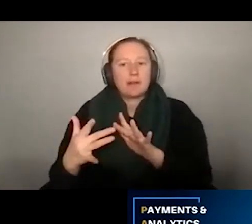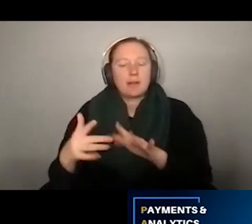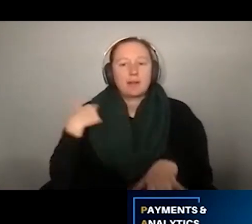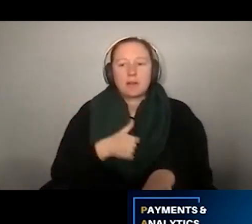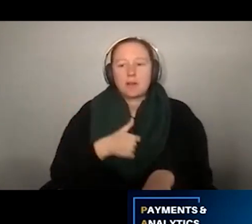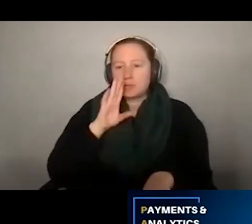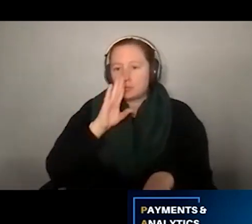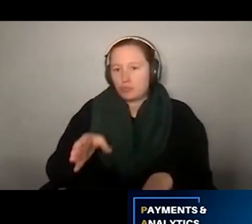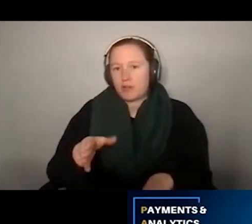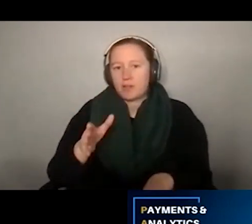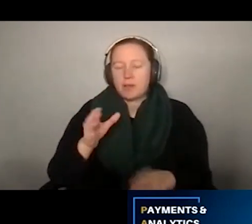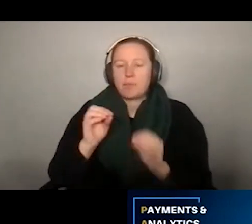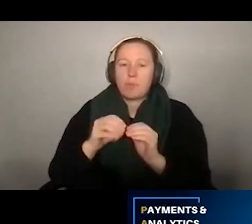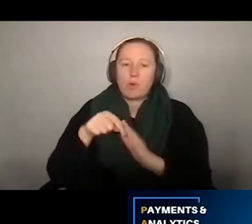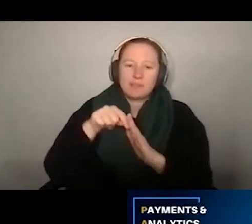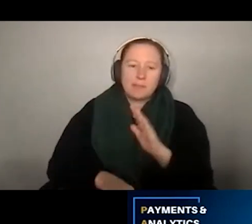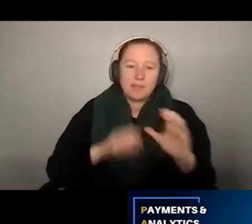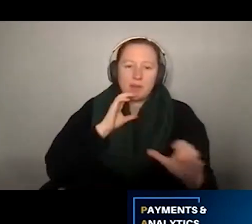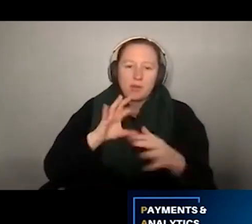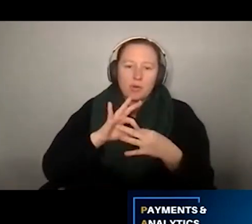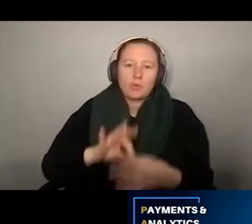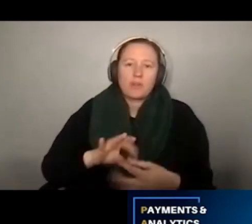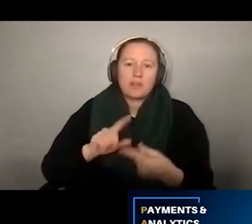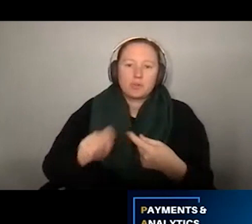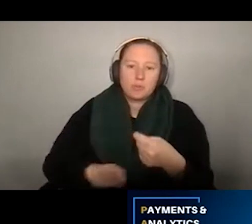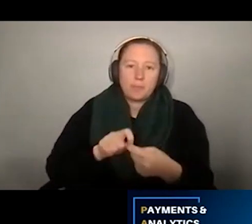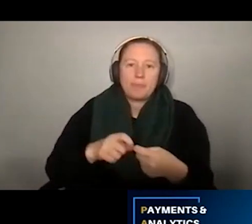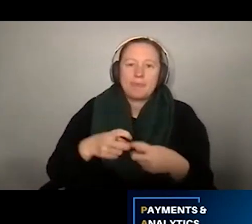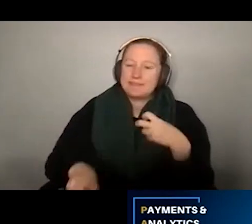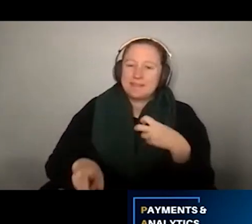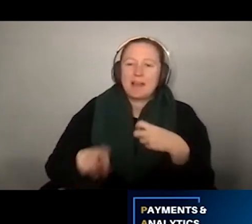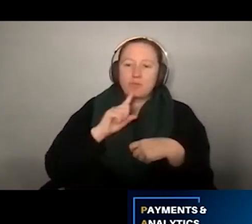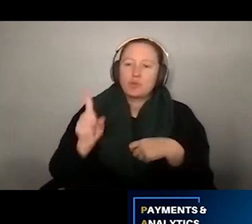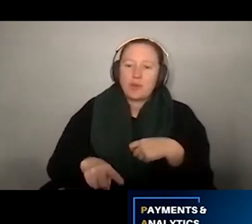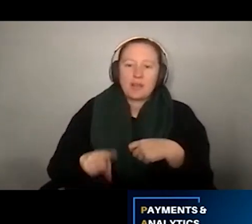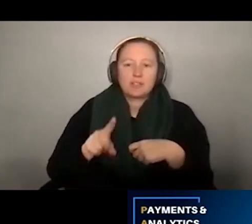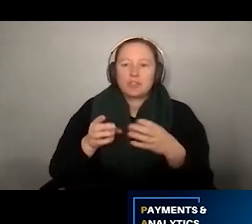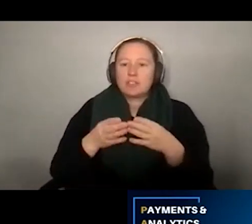a more detailed conversation about the details. That's a tough one to answer in generality.